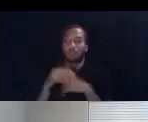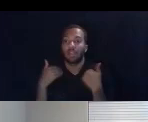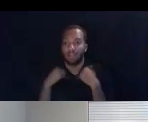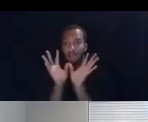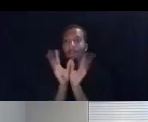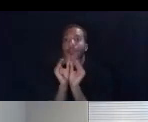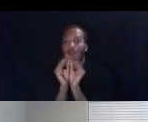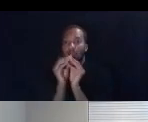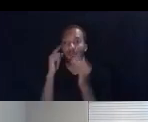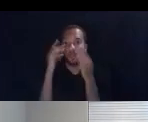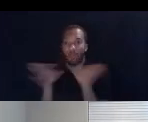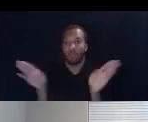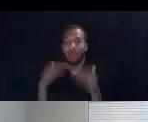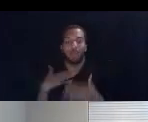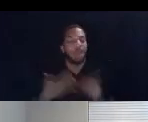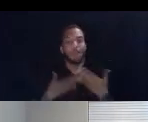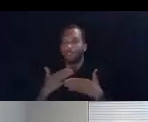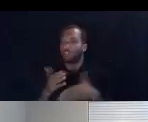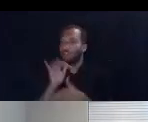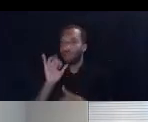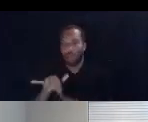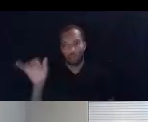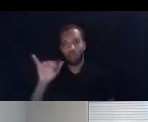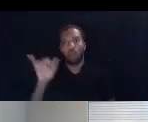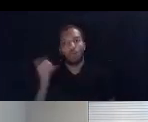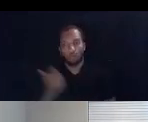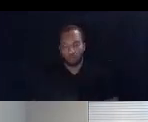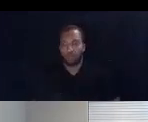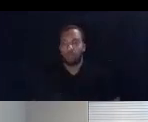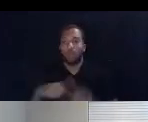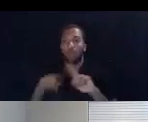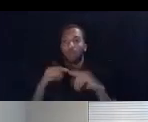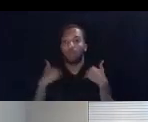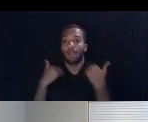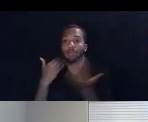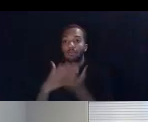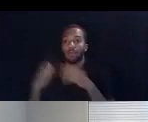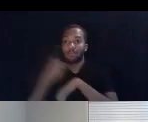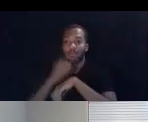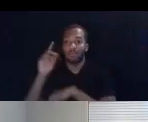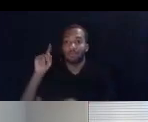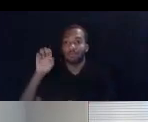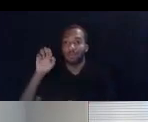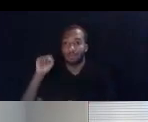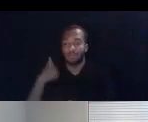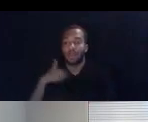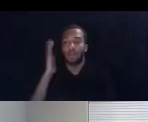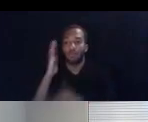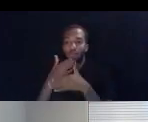So I'm happy to share once we have some of those states with OHEA so that they can share it with the collective here.